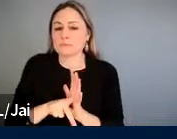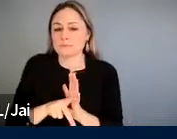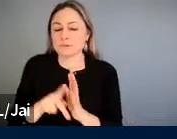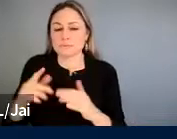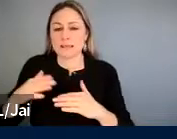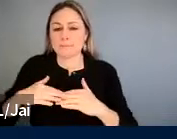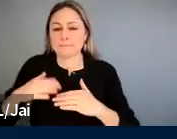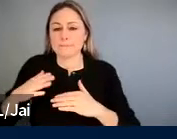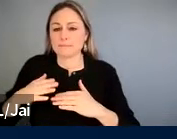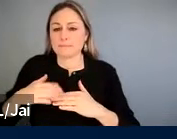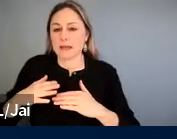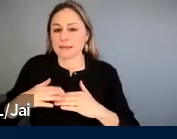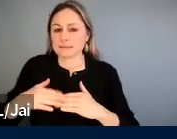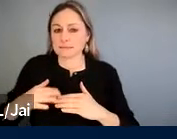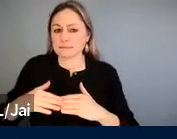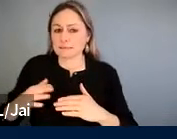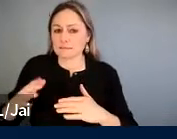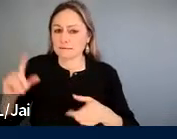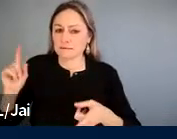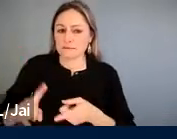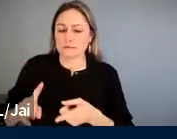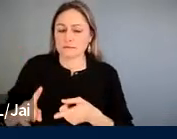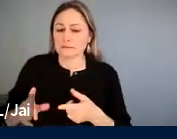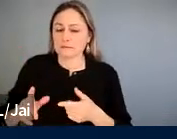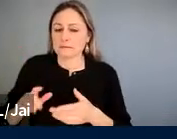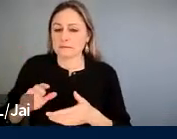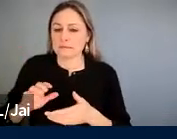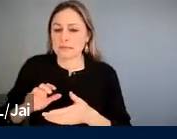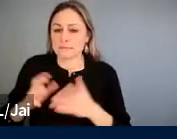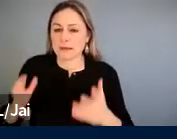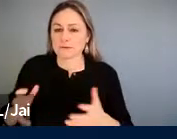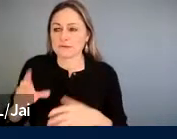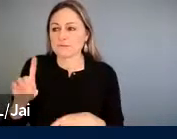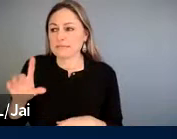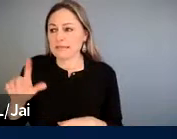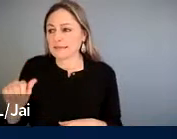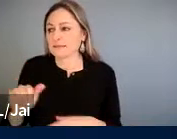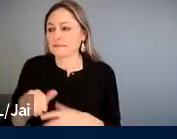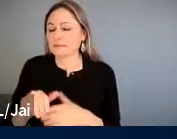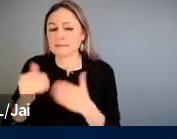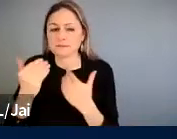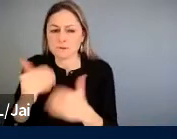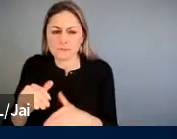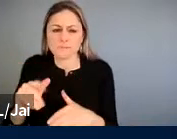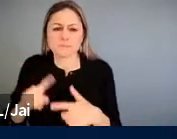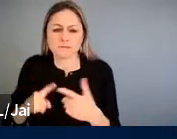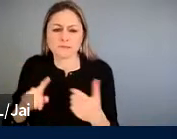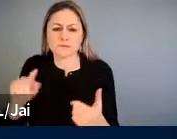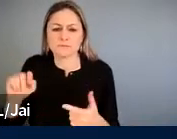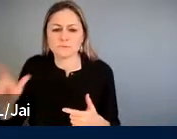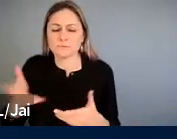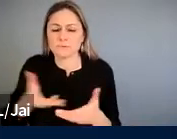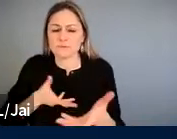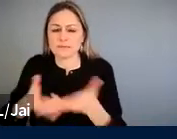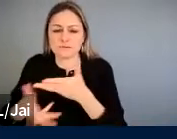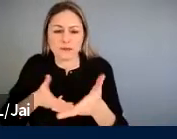amount of data and limitations of the purpose of the tool, of interacting with that information to